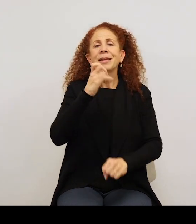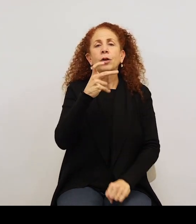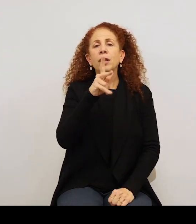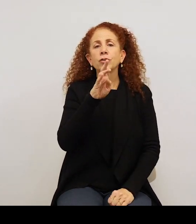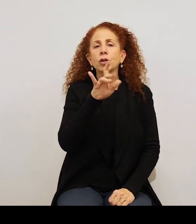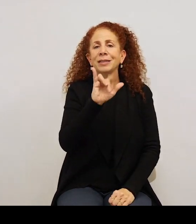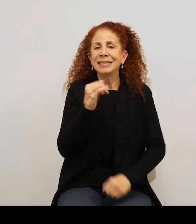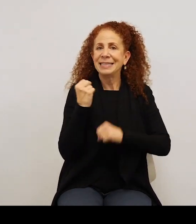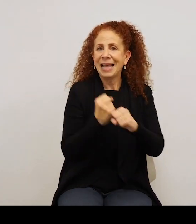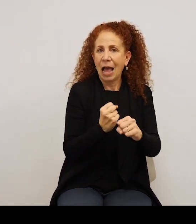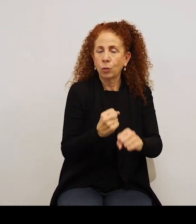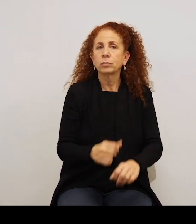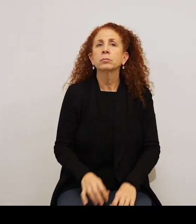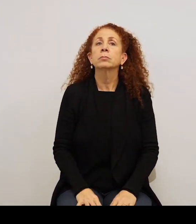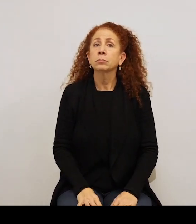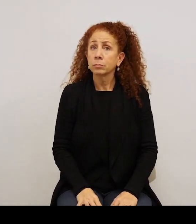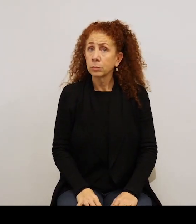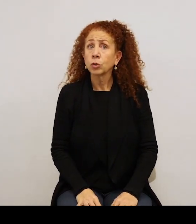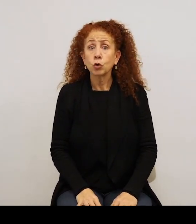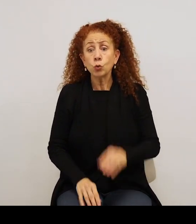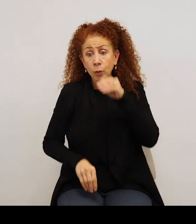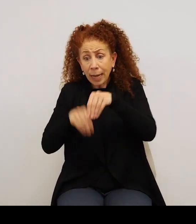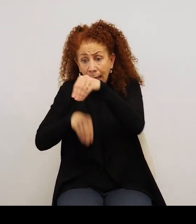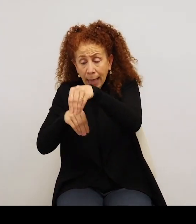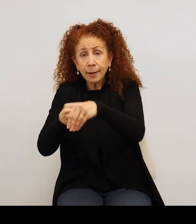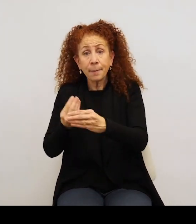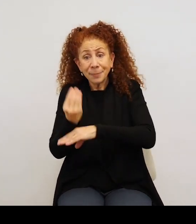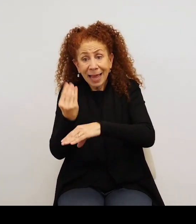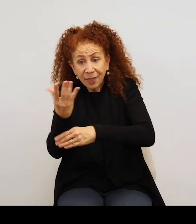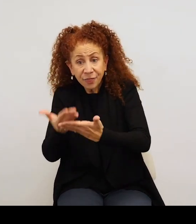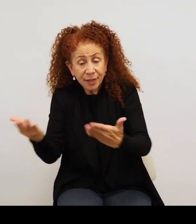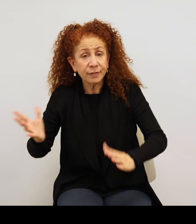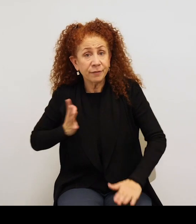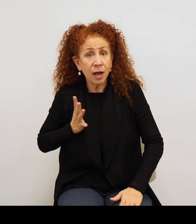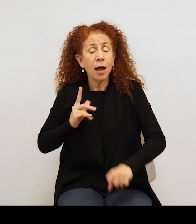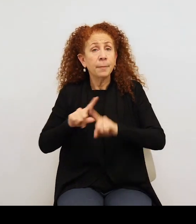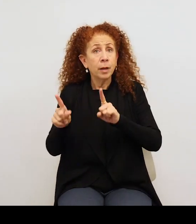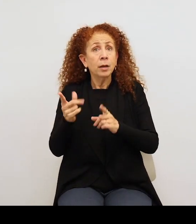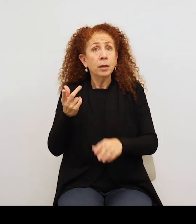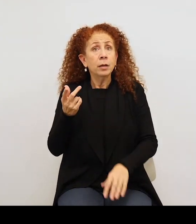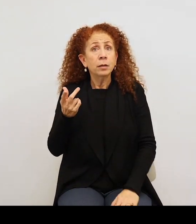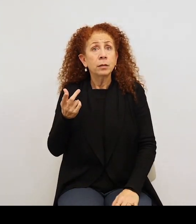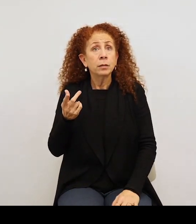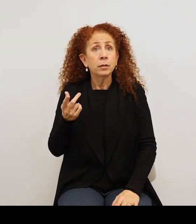Because it's good to plant all kinds of things on facade, but the things that, for instance, a will